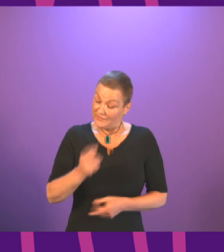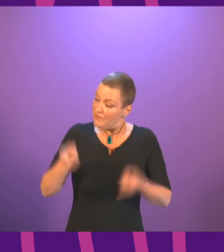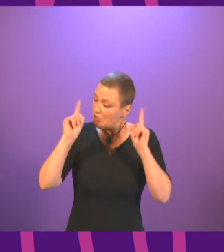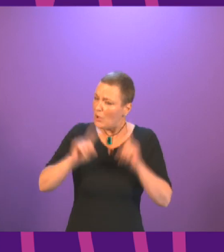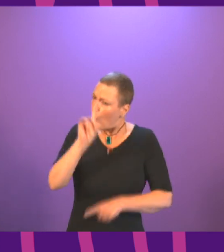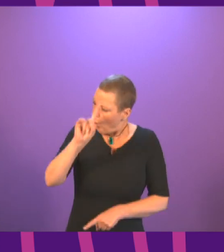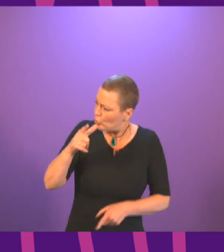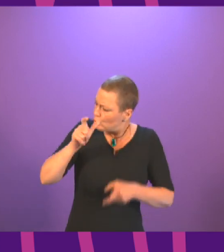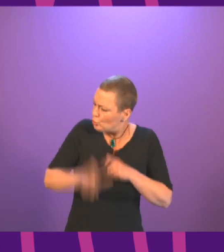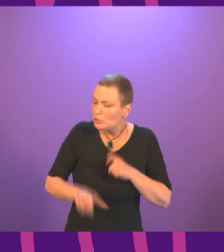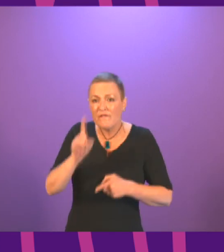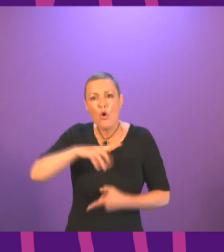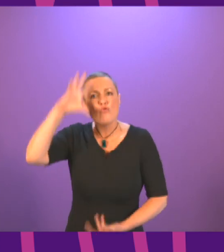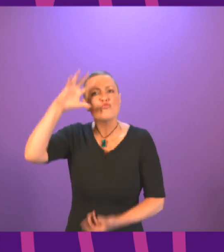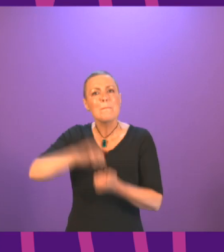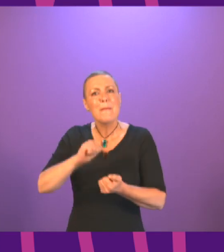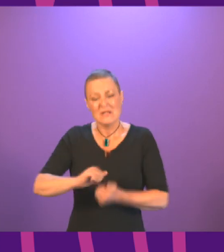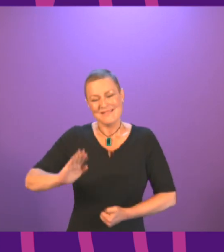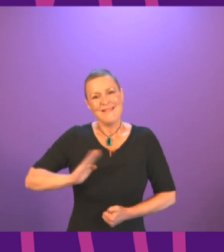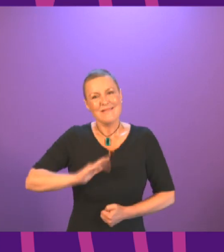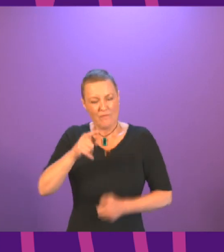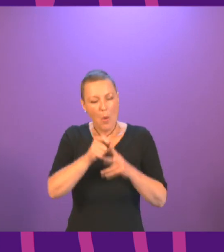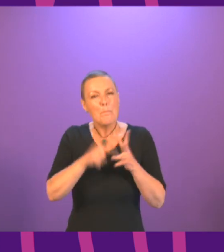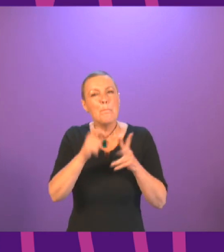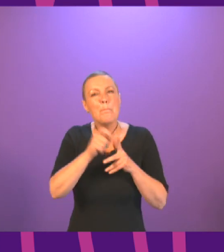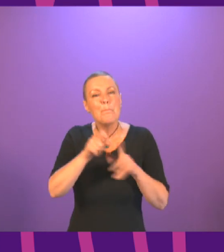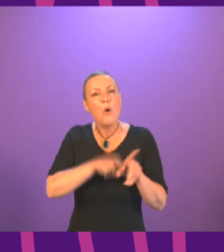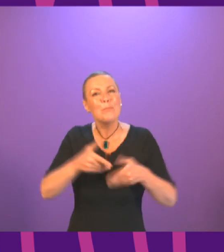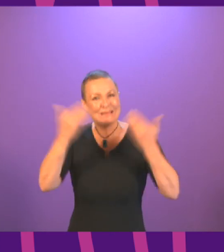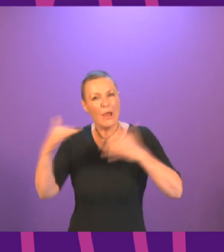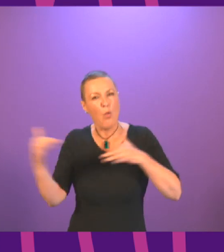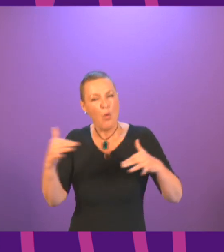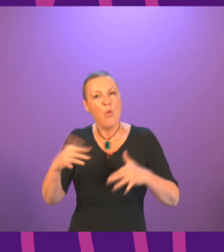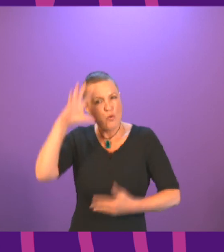remembrance Sunday. (S5F-04516) The First Minister (Nicola Sturgeon): We have started to work closely with local